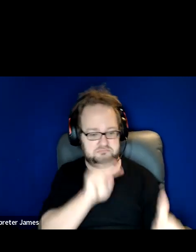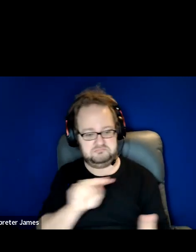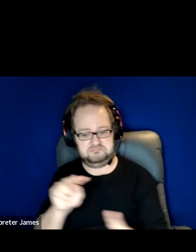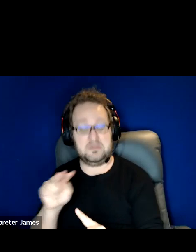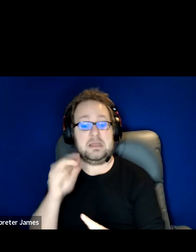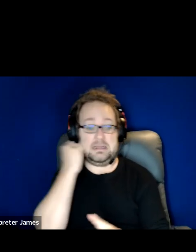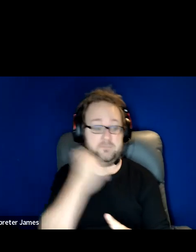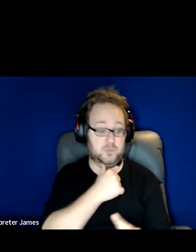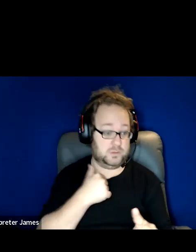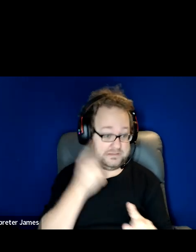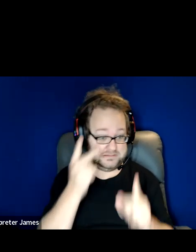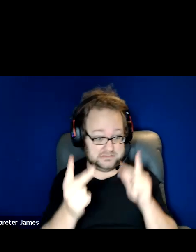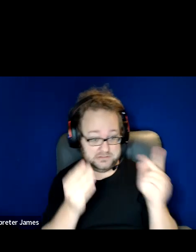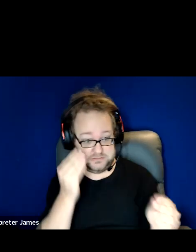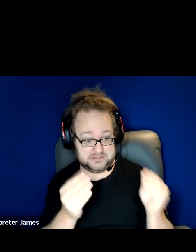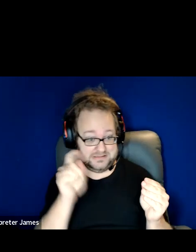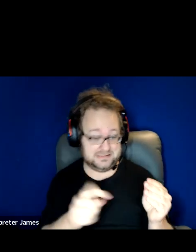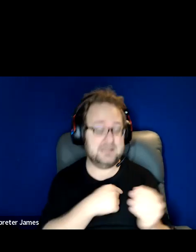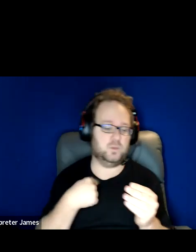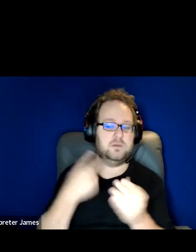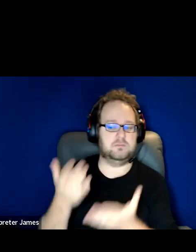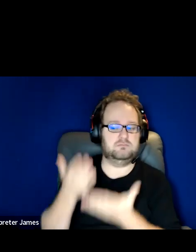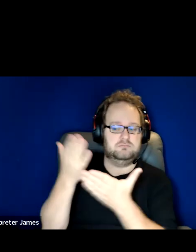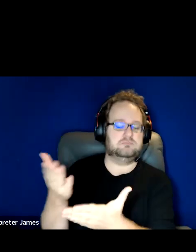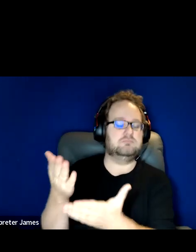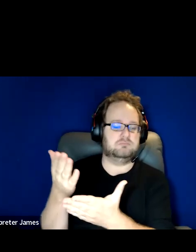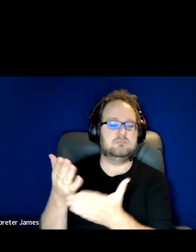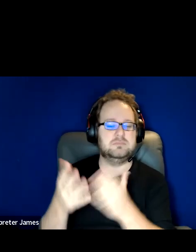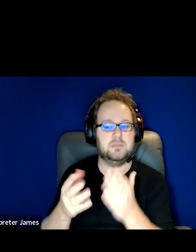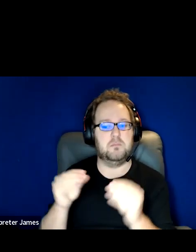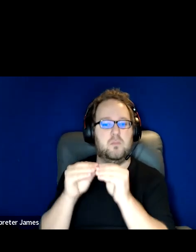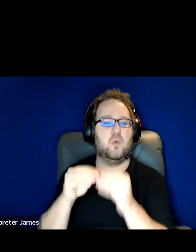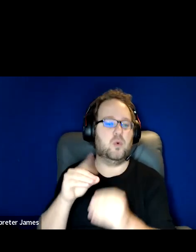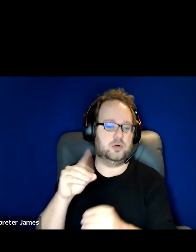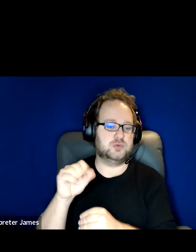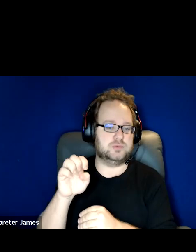individuals and they can get additional doses